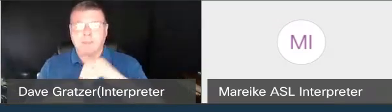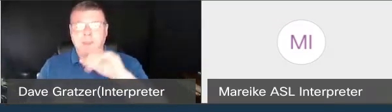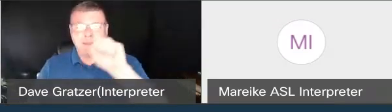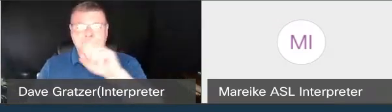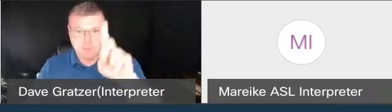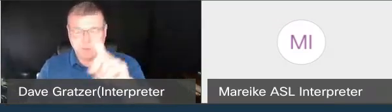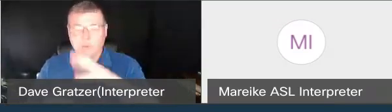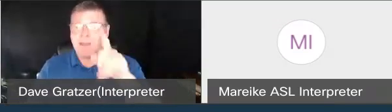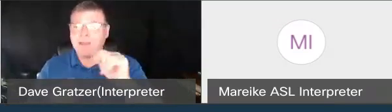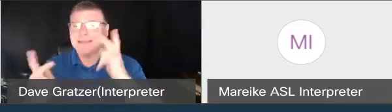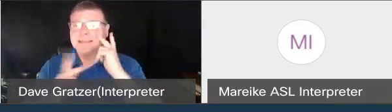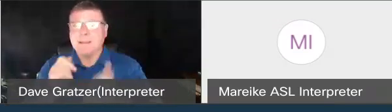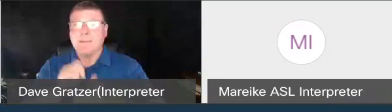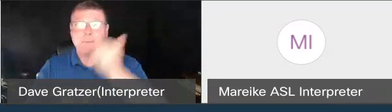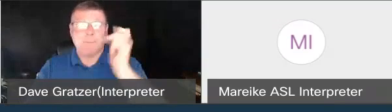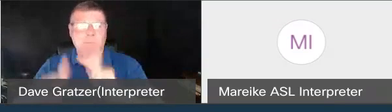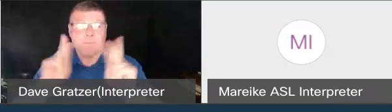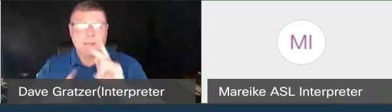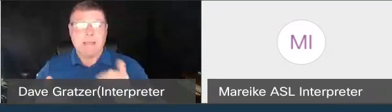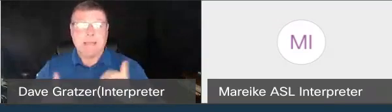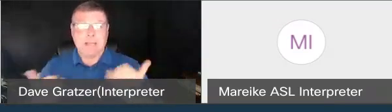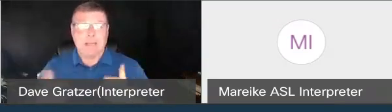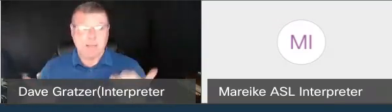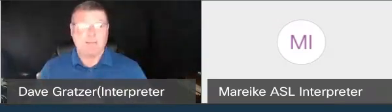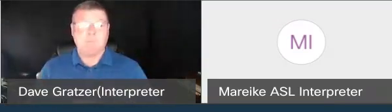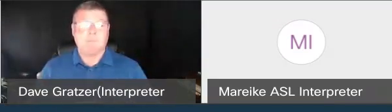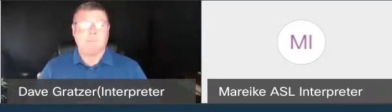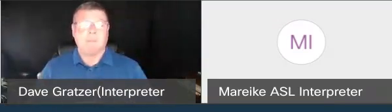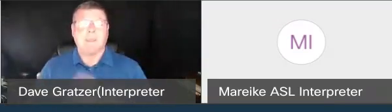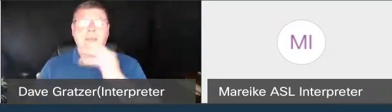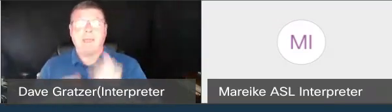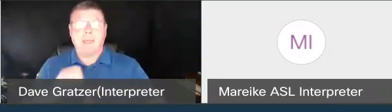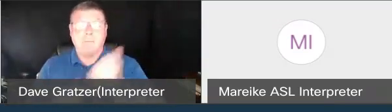You can see that majority of people are younger, uh, and mostly-- uh, there's the race